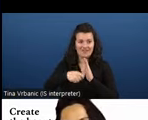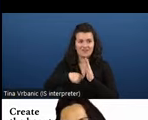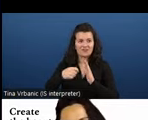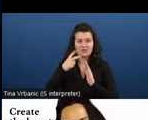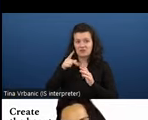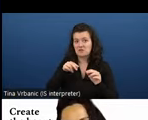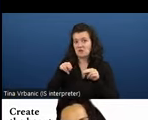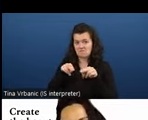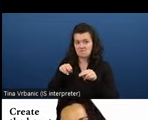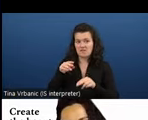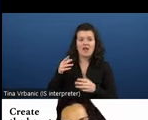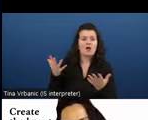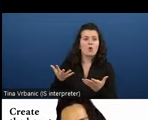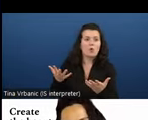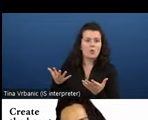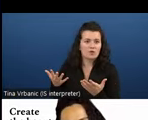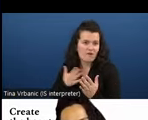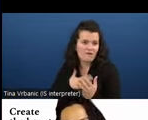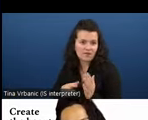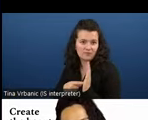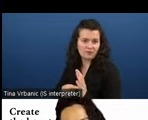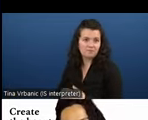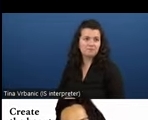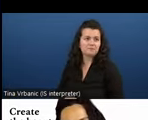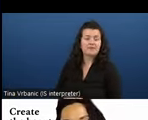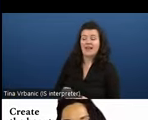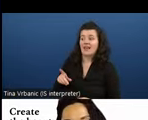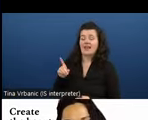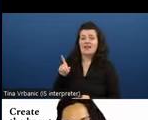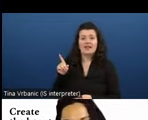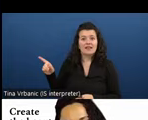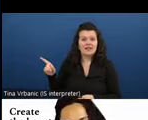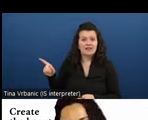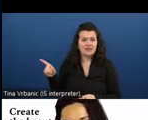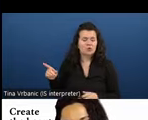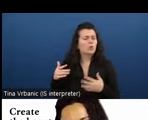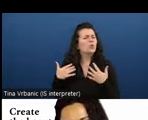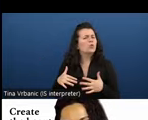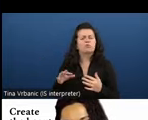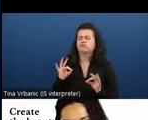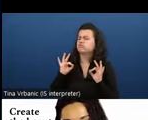15:22:33 So this next. This next slide showcases a very proud initiative for us yeah L'Oreal